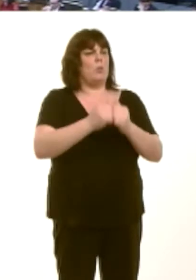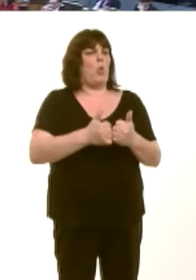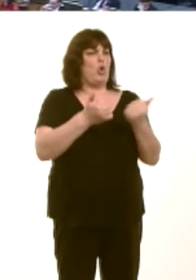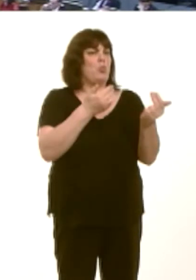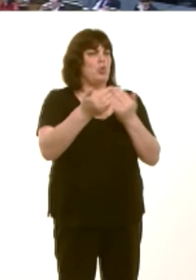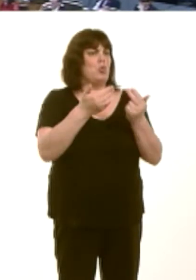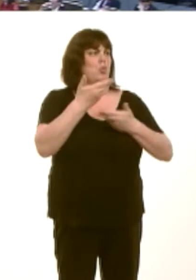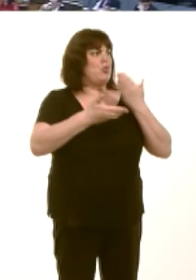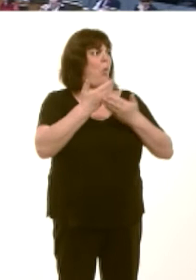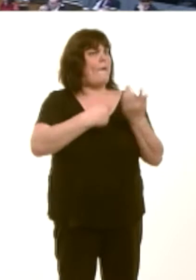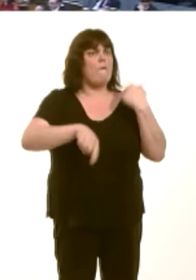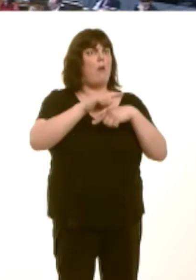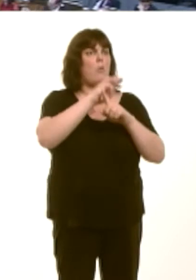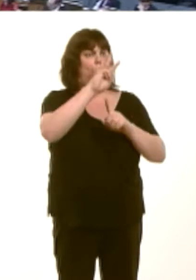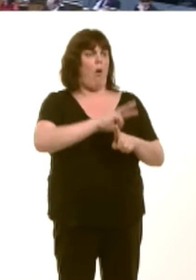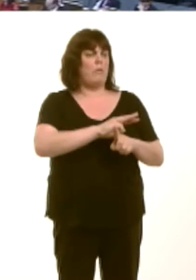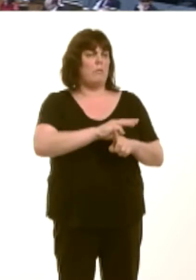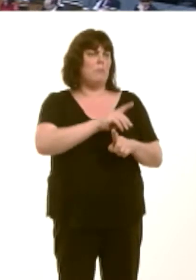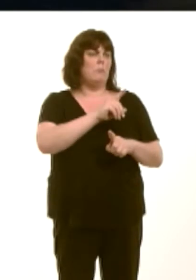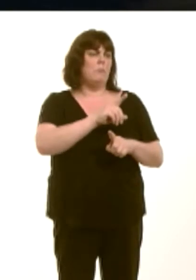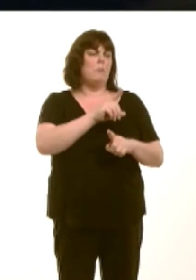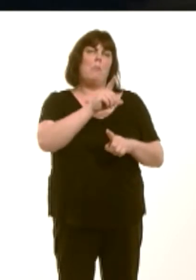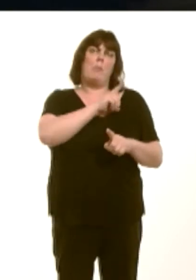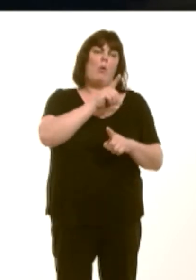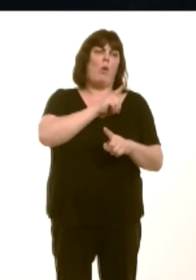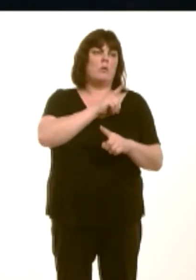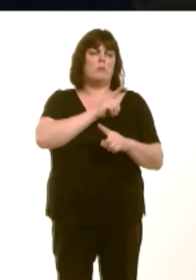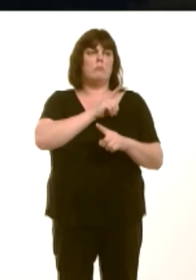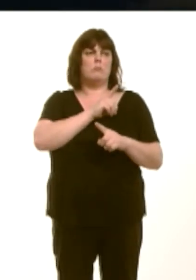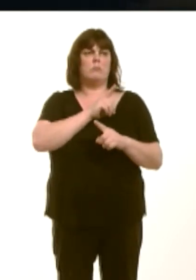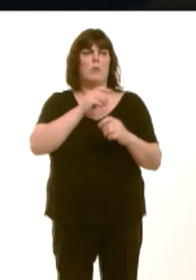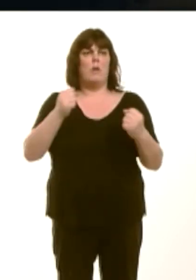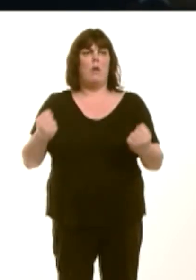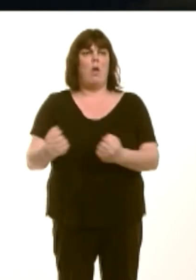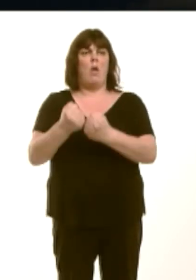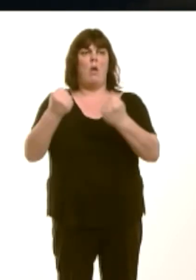in many ways, wasn't it, not least because of the devolution ofóand youíve just mentioned